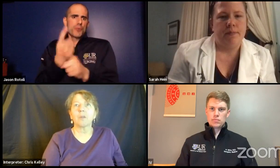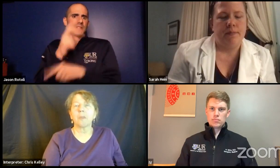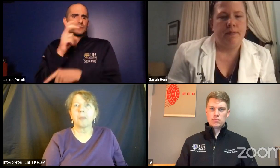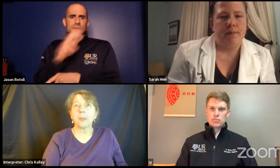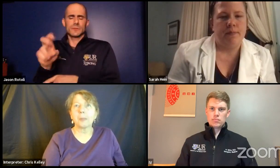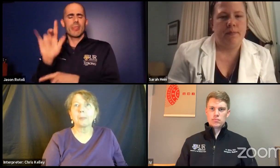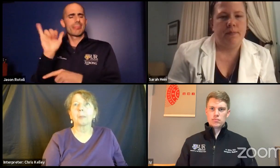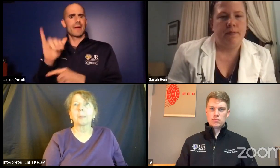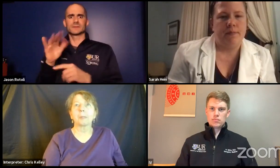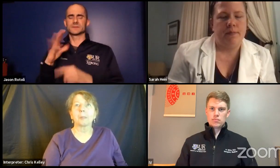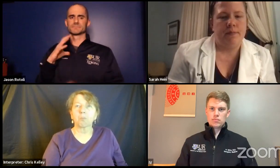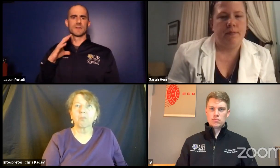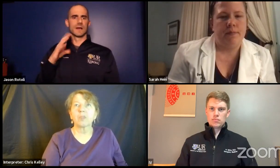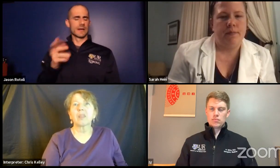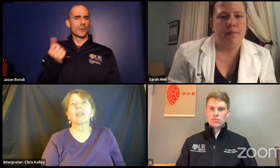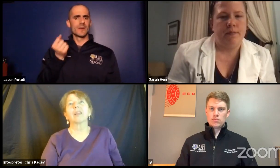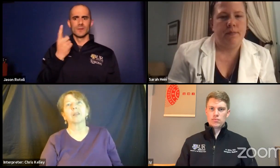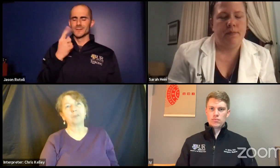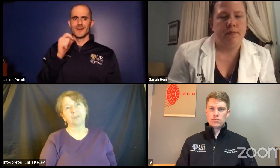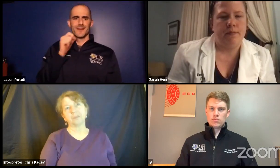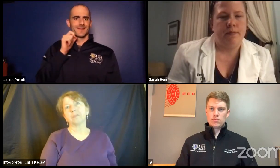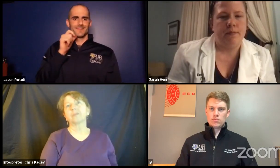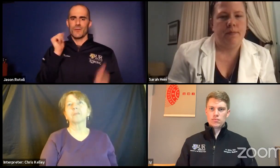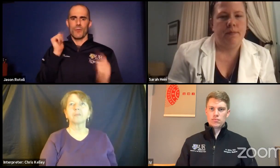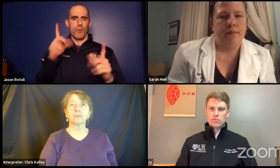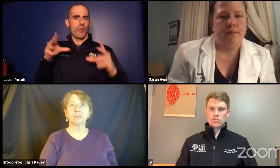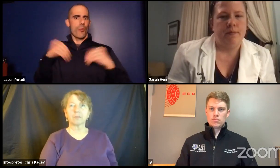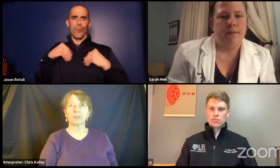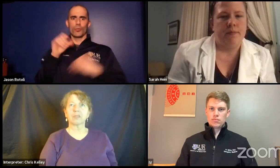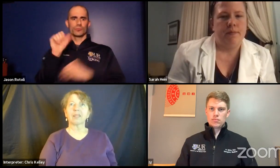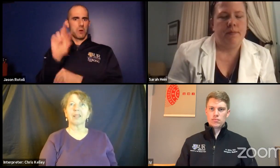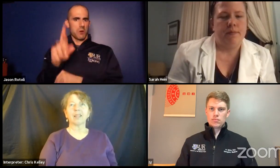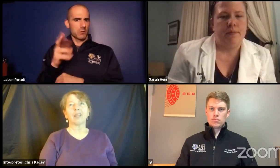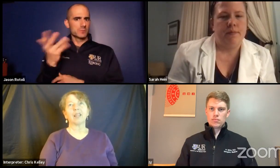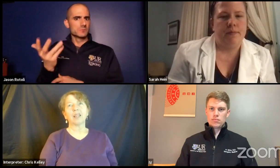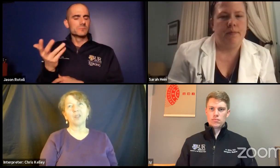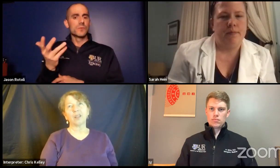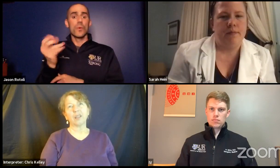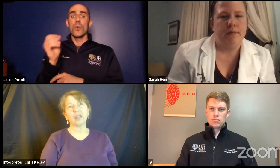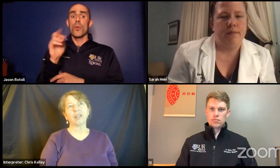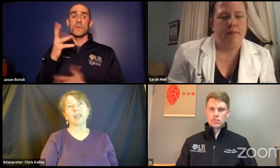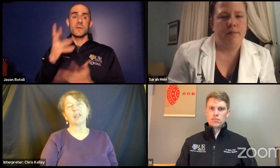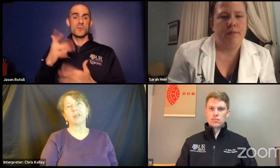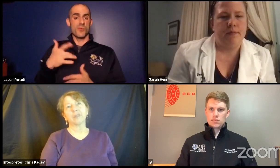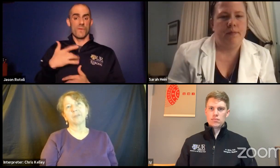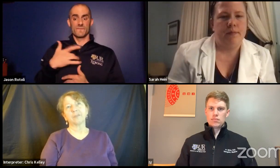ambulance, just call 911. what to do, what the next steps